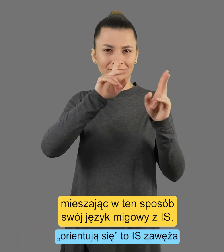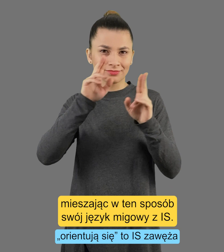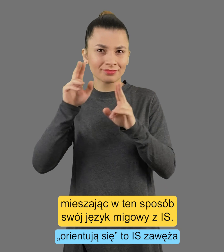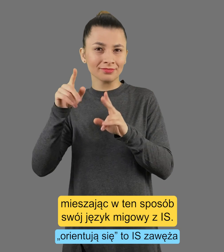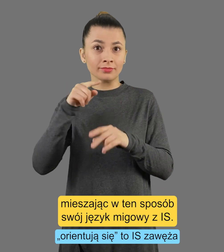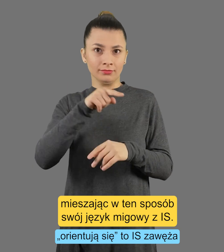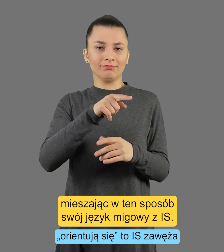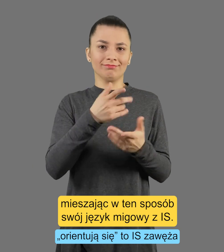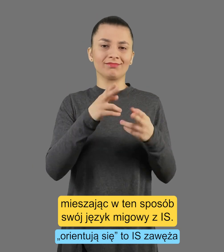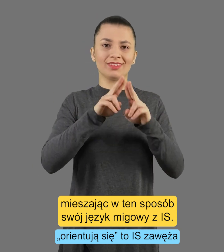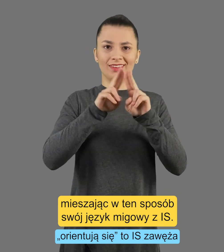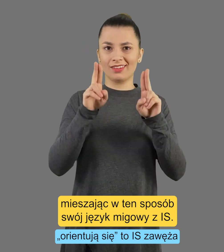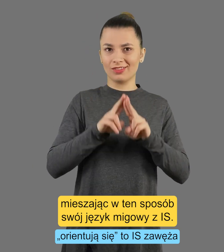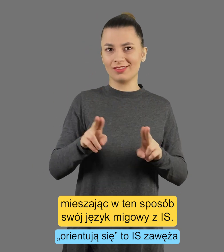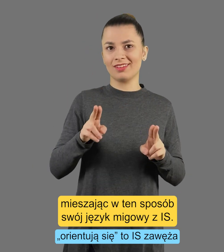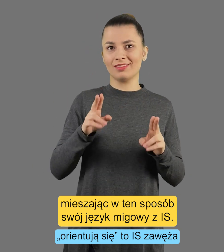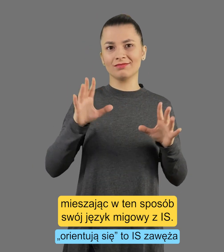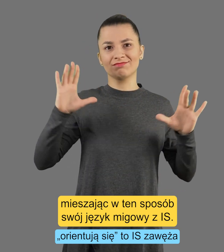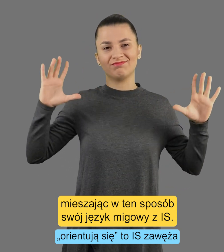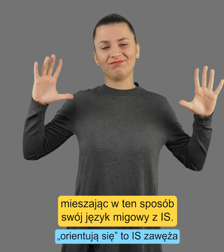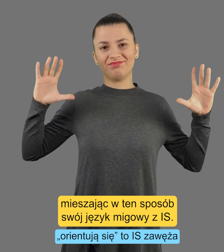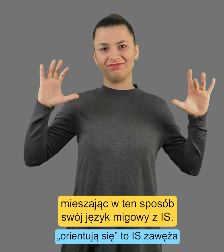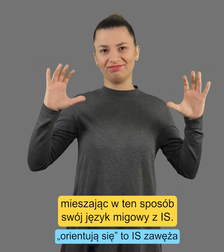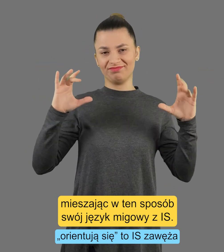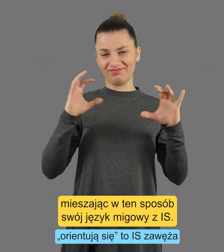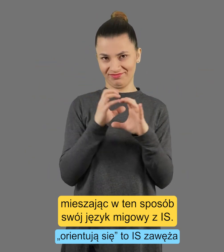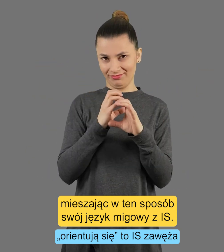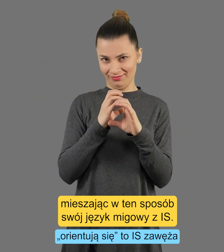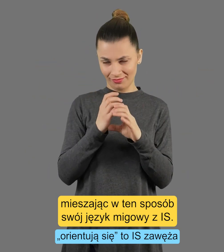thus mixing their sign language with IS.